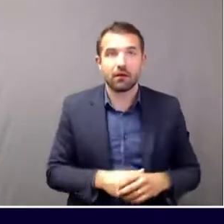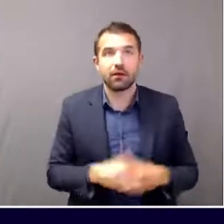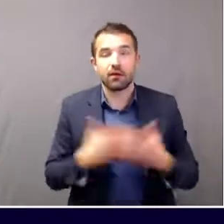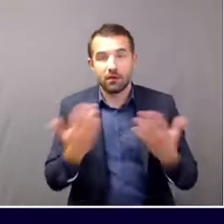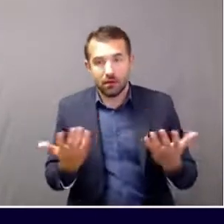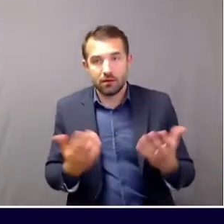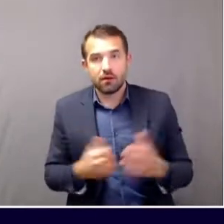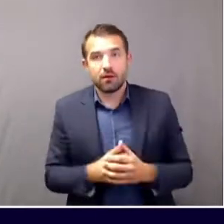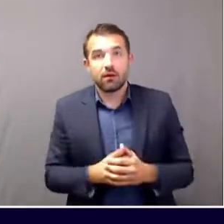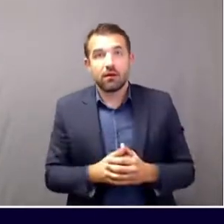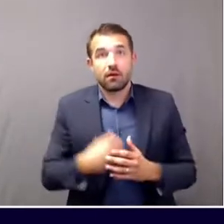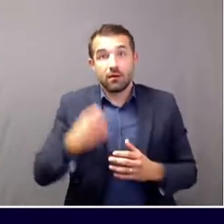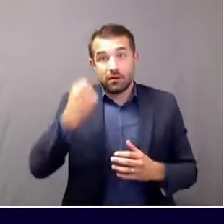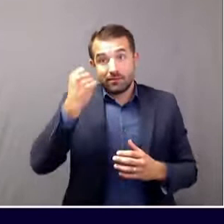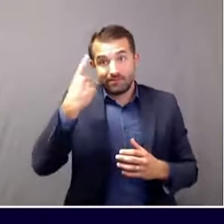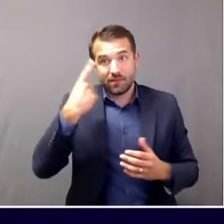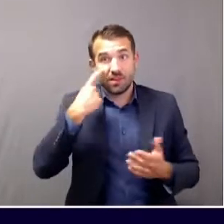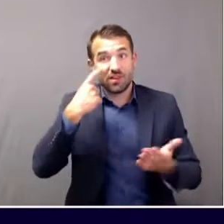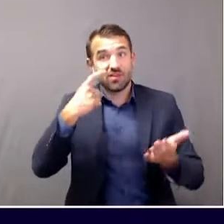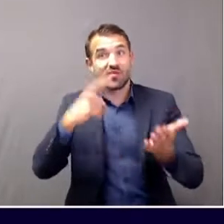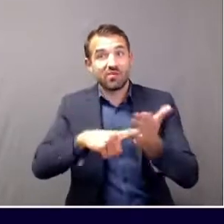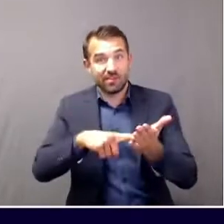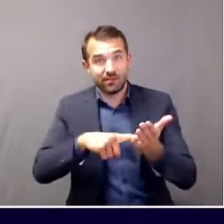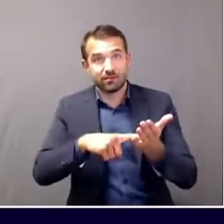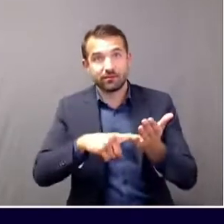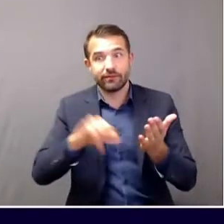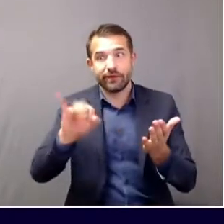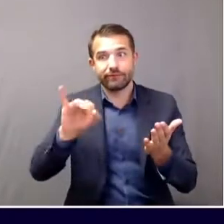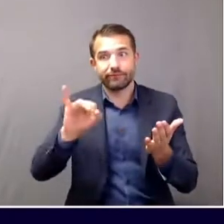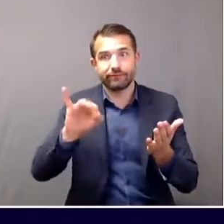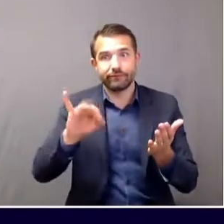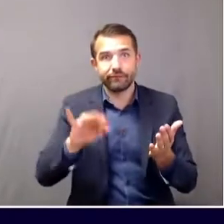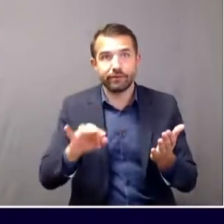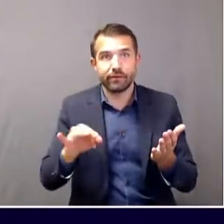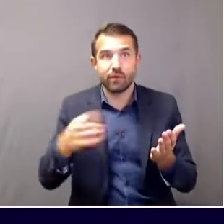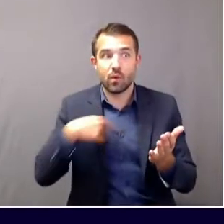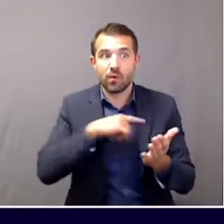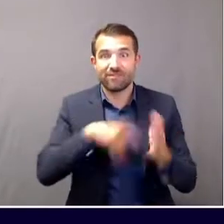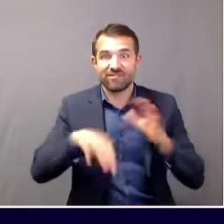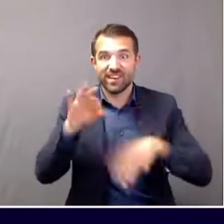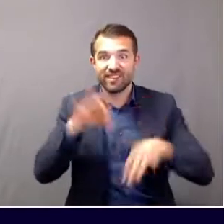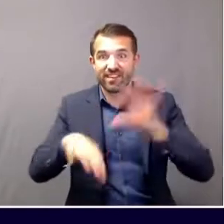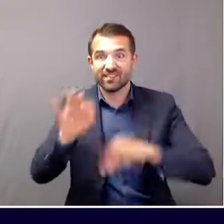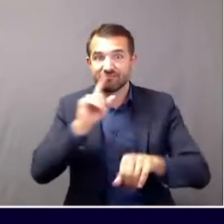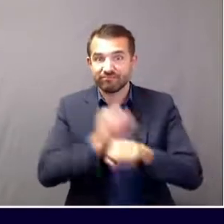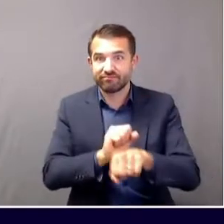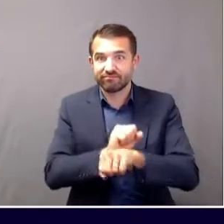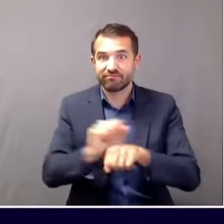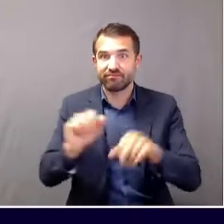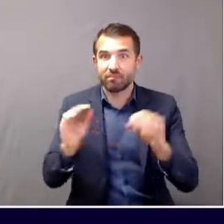that should be fine that there are